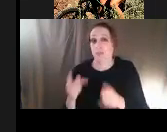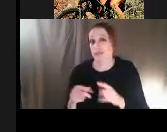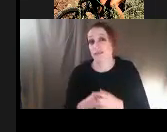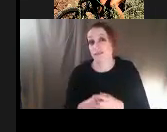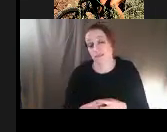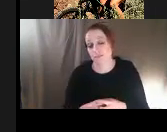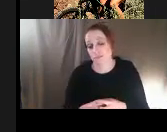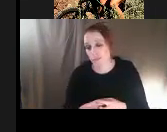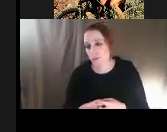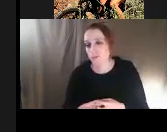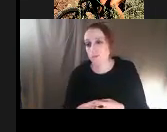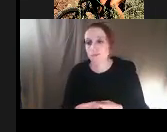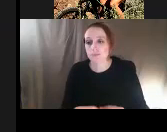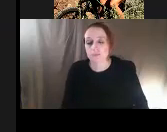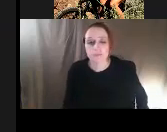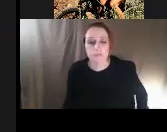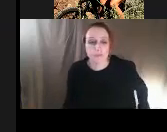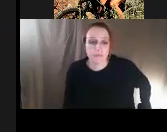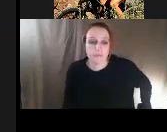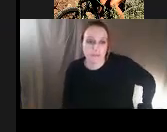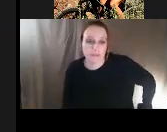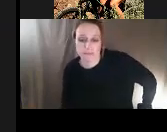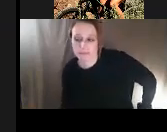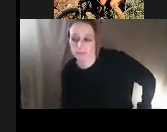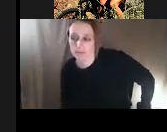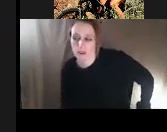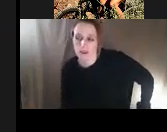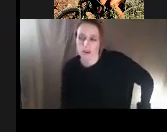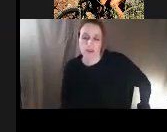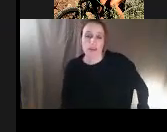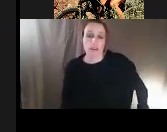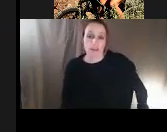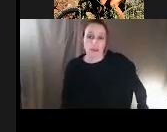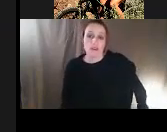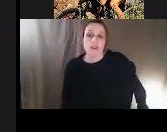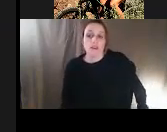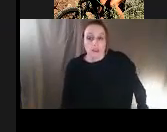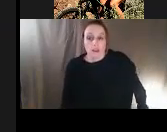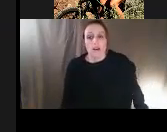So if you're going to really truly move into